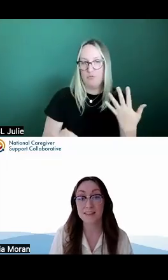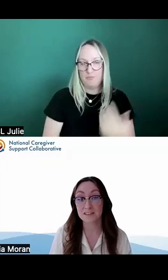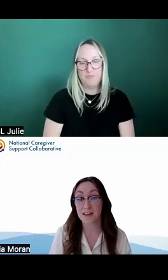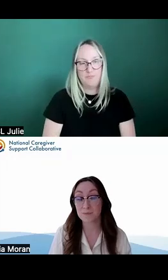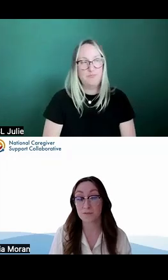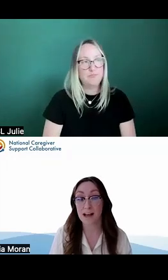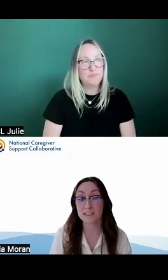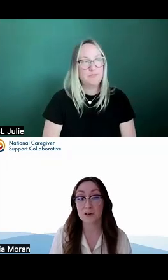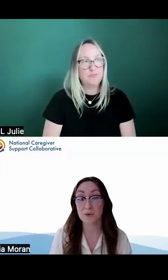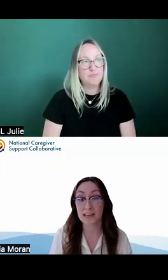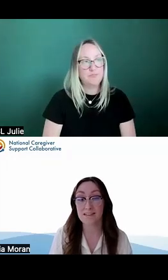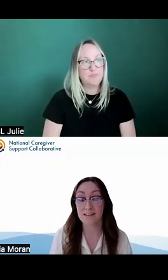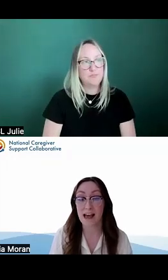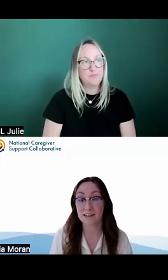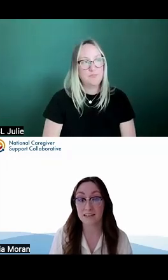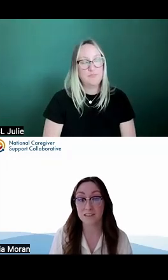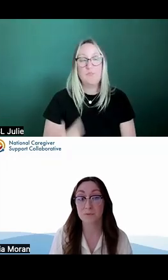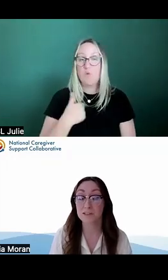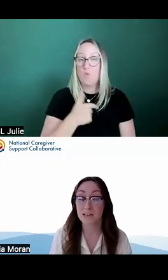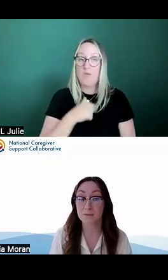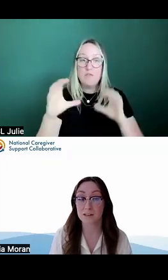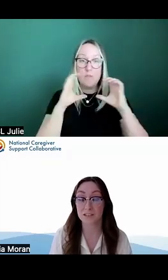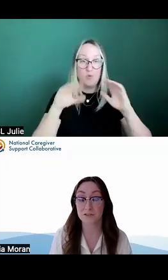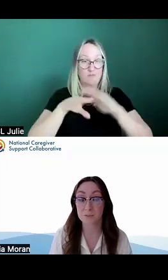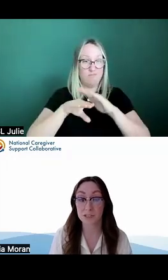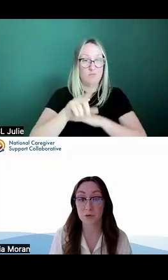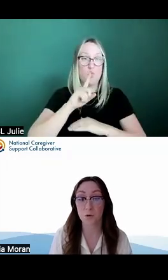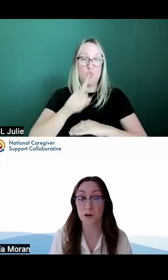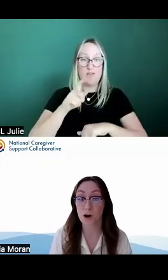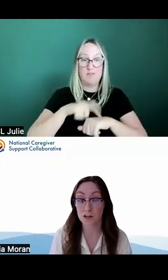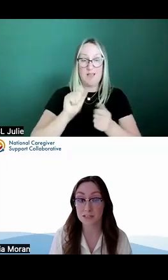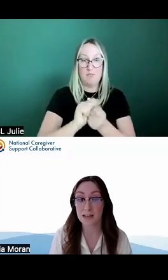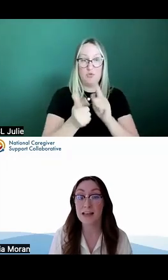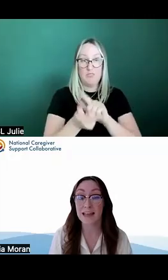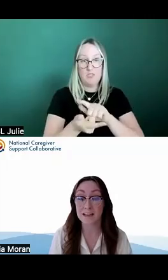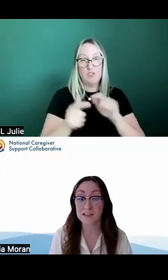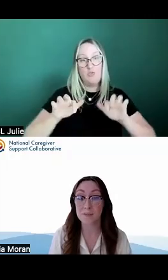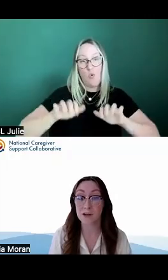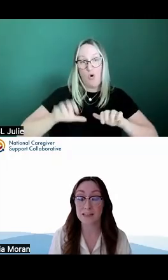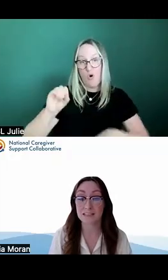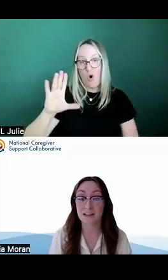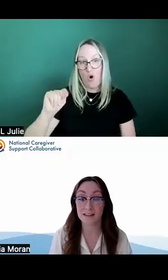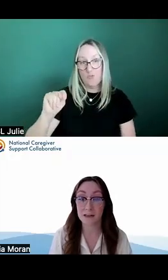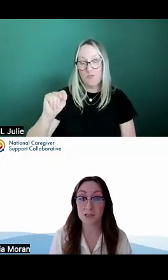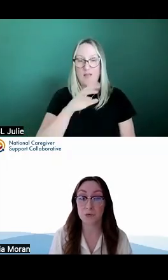This event provides Communication Access Real-Time transcription or CART and American Sign Language